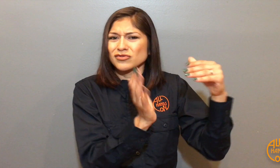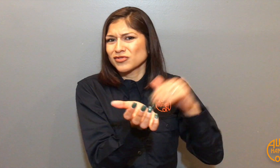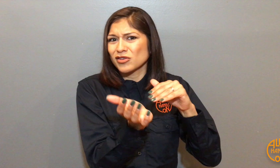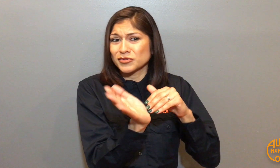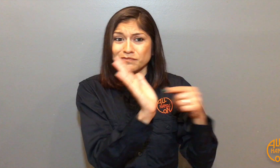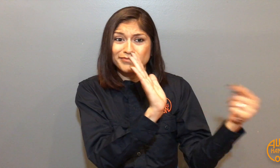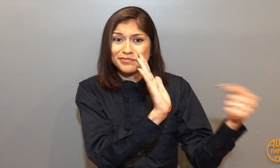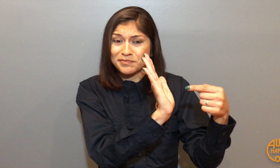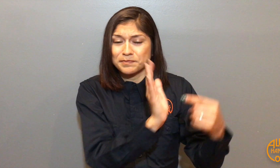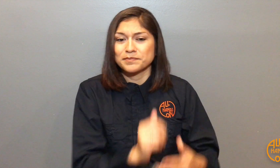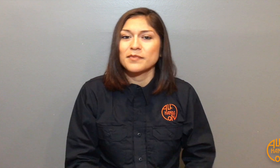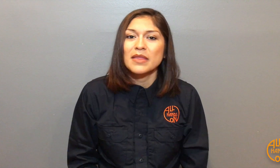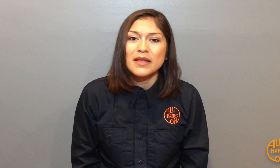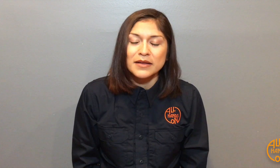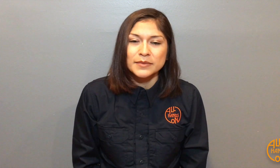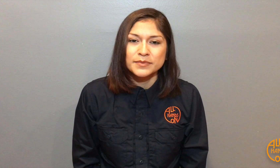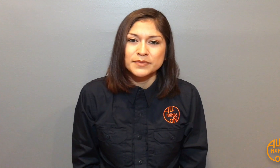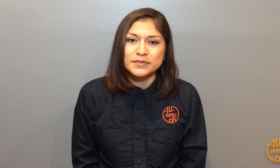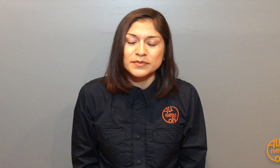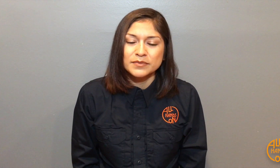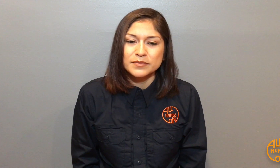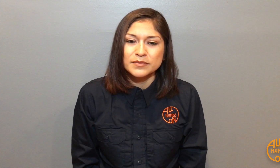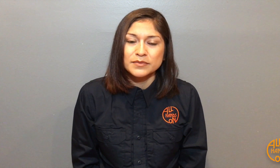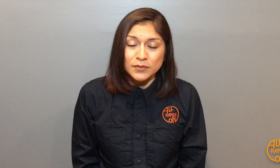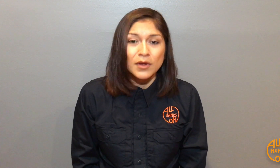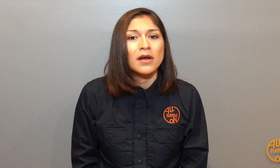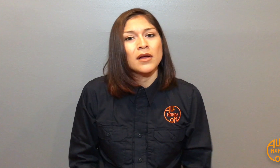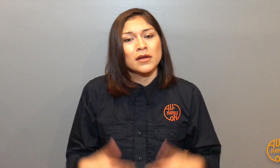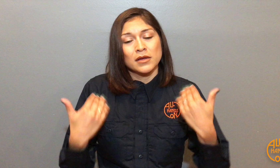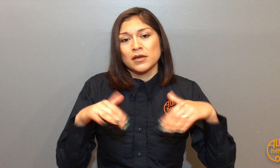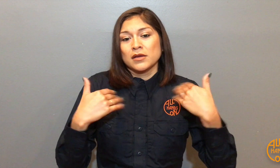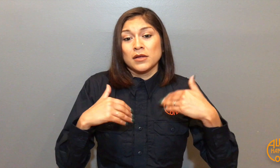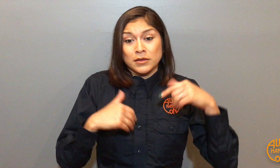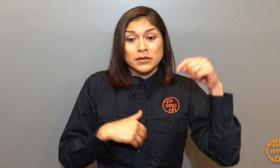good things to show the doctors and the medical professionals